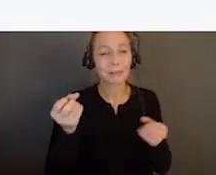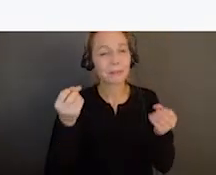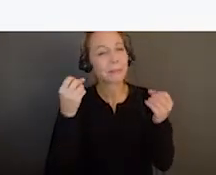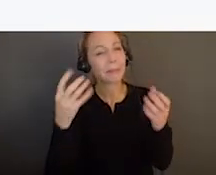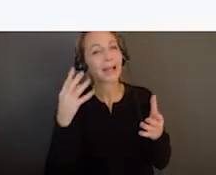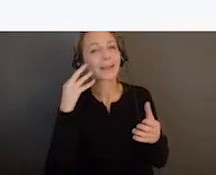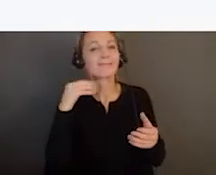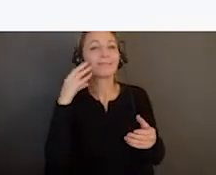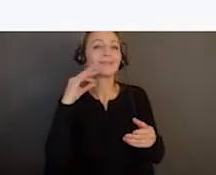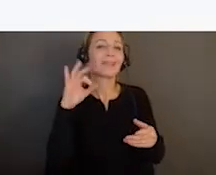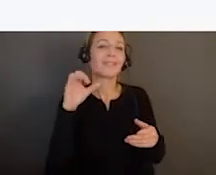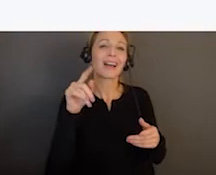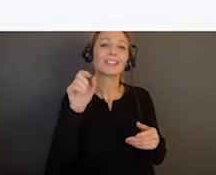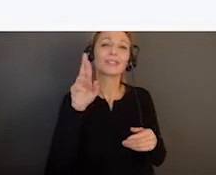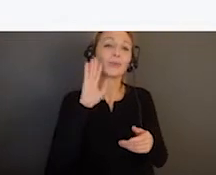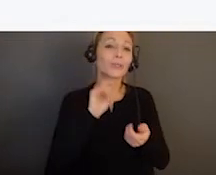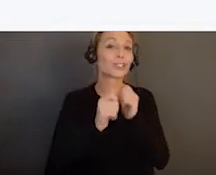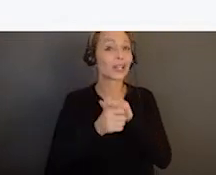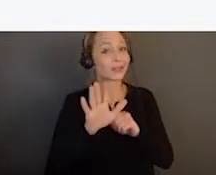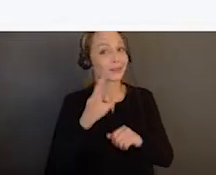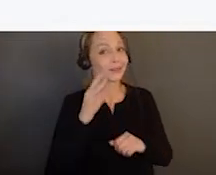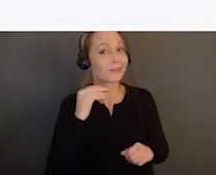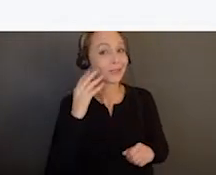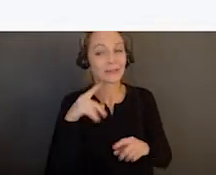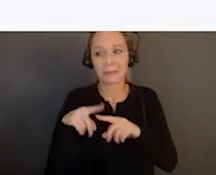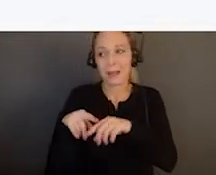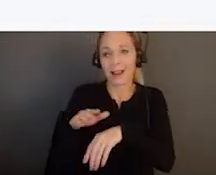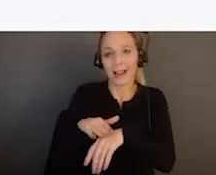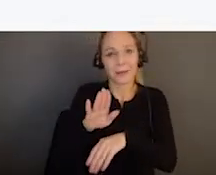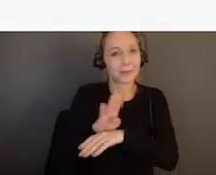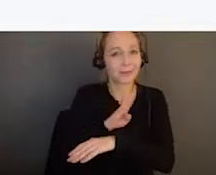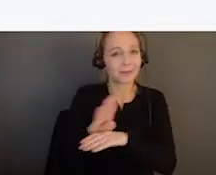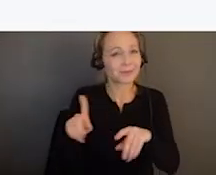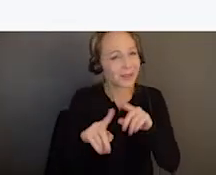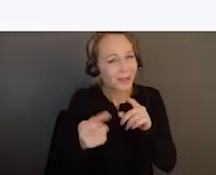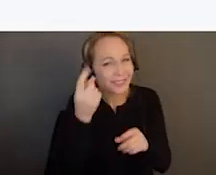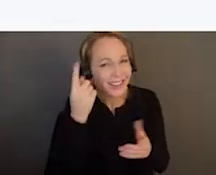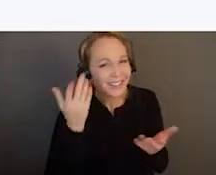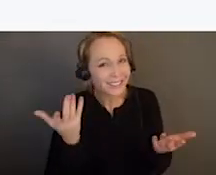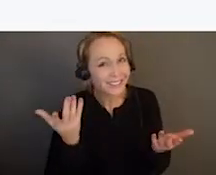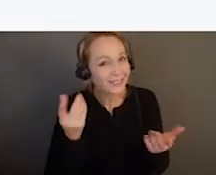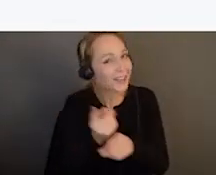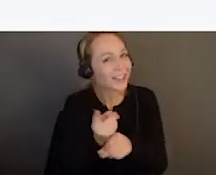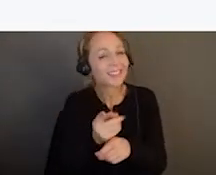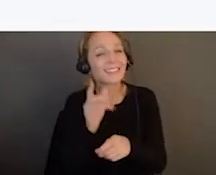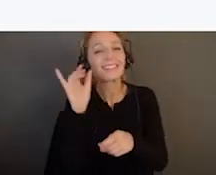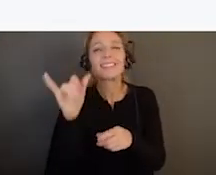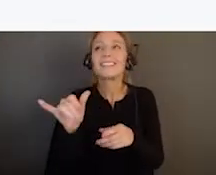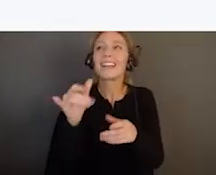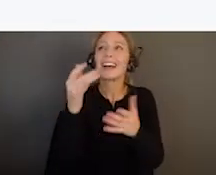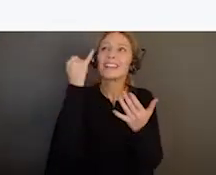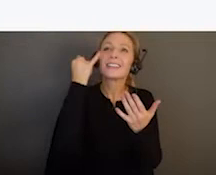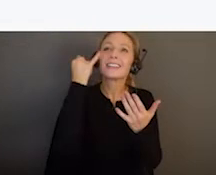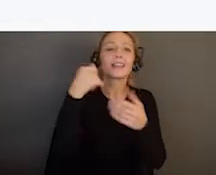EXPERIENCE, DEPENDING ON THE NATURE OF YOUR BUSINESS, BUT YOU GET THE IDEA, RIGHT? THE KEY IS CREATING A SEAMLESS CUSTOMER JOURNEY AS